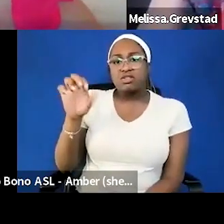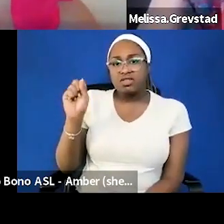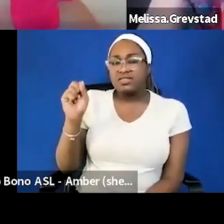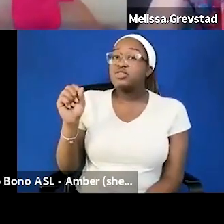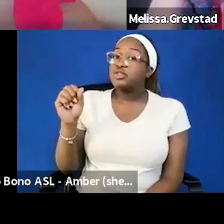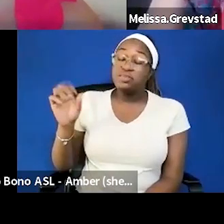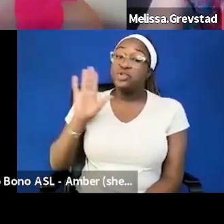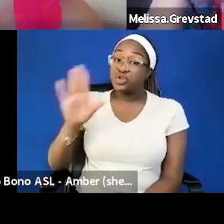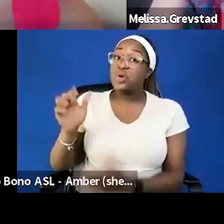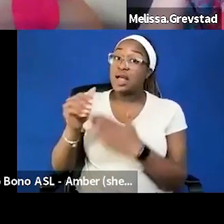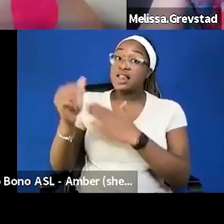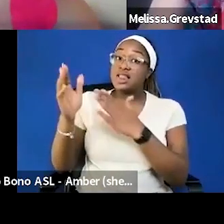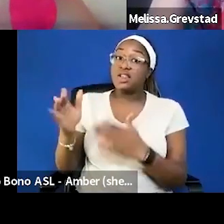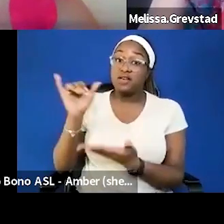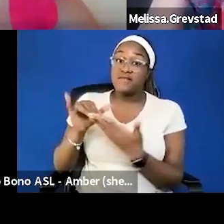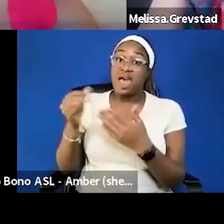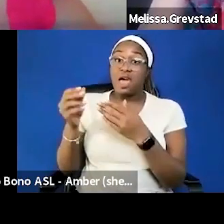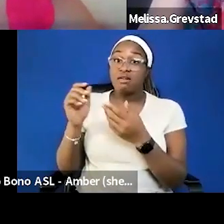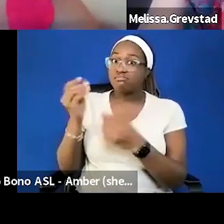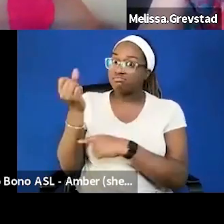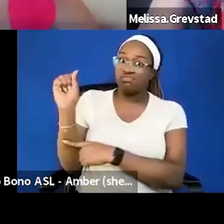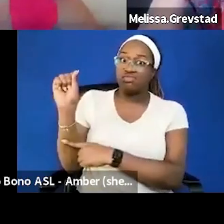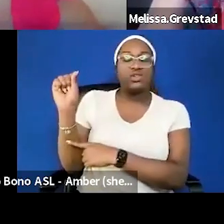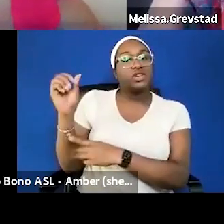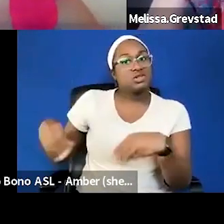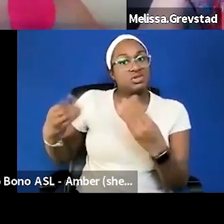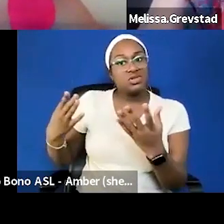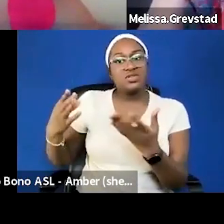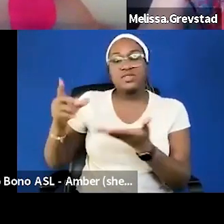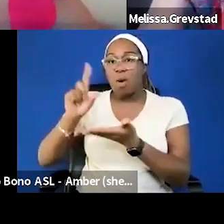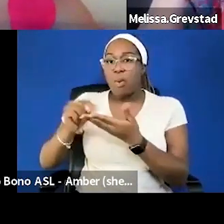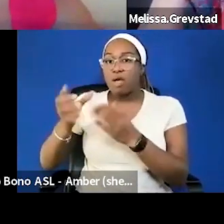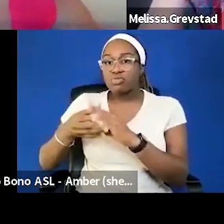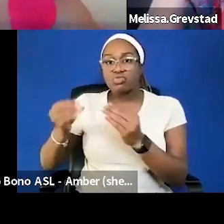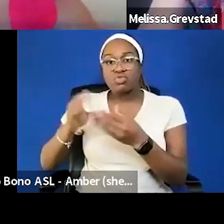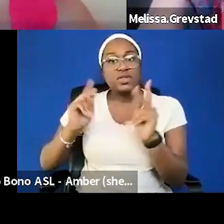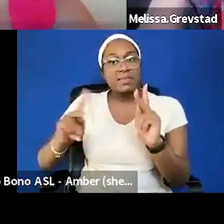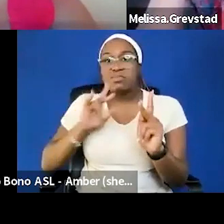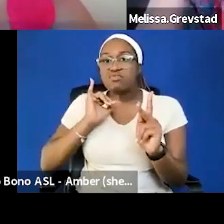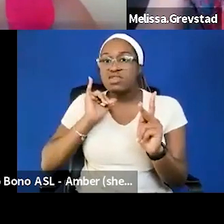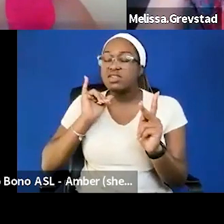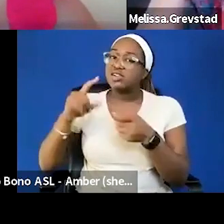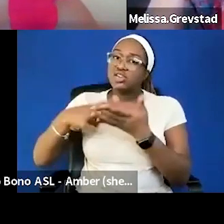and really, you know, contributing to press stories when people are really starting to cover the legislation that's